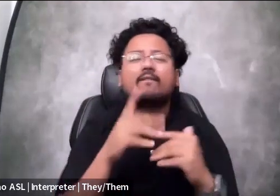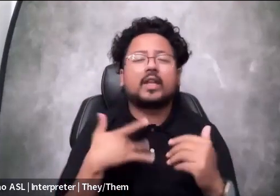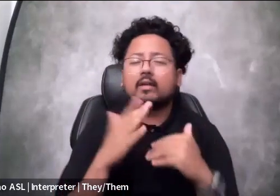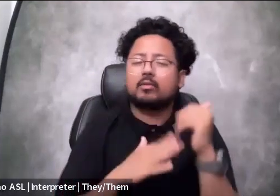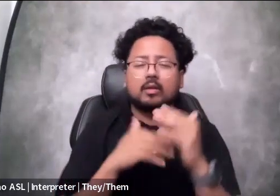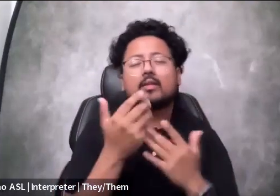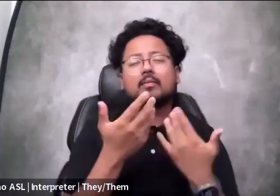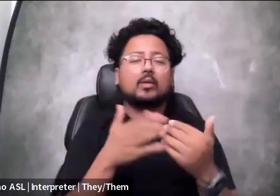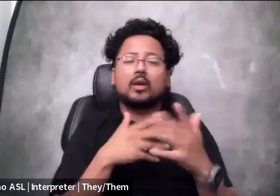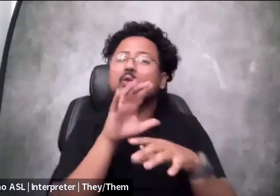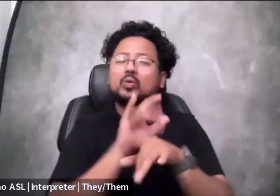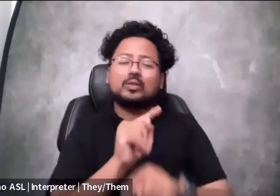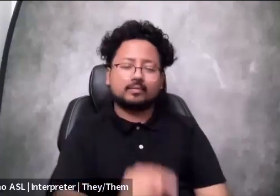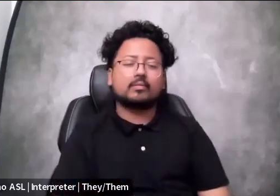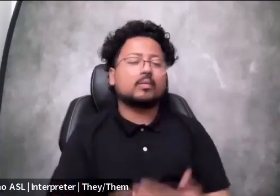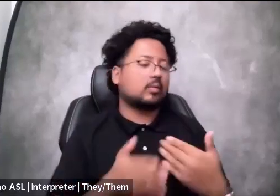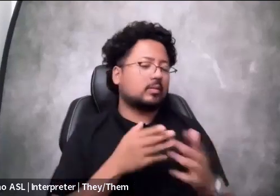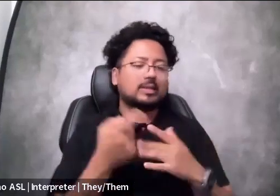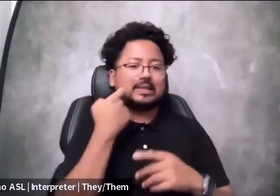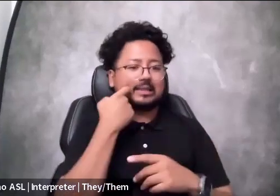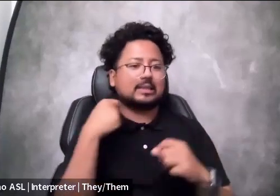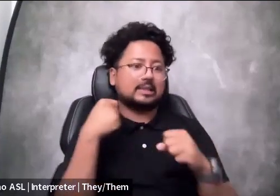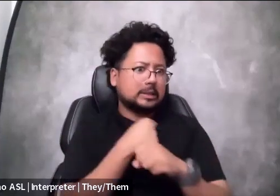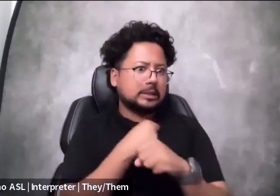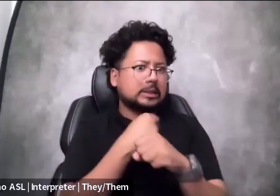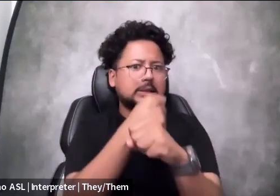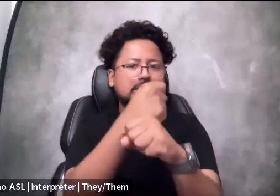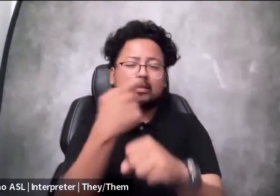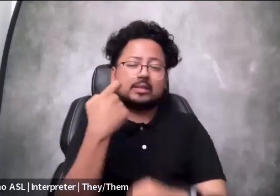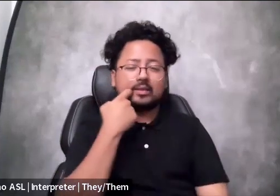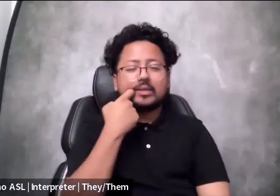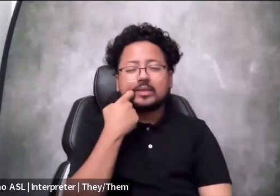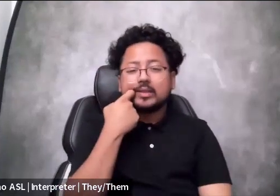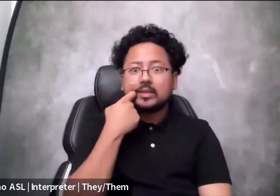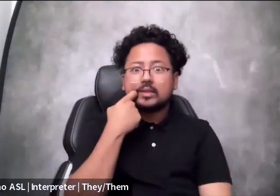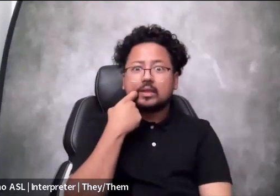So she has just gotten into a fight and like I spoiled for you, she literally did just throw up on the bully.